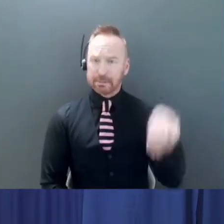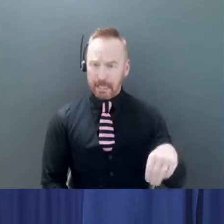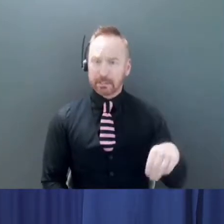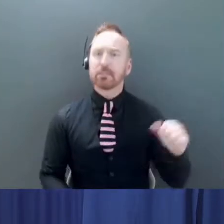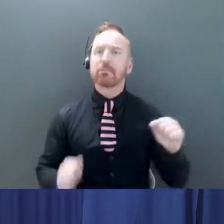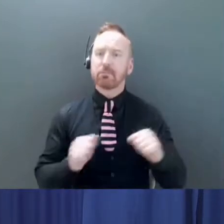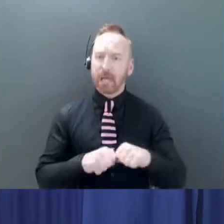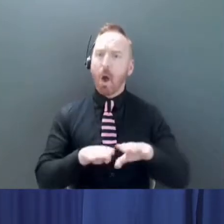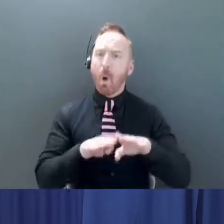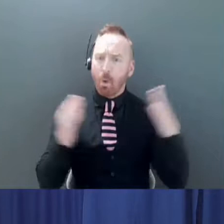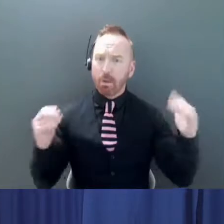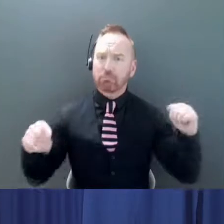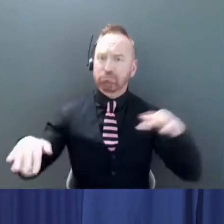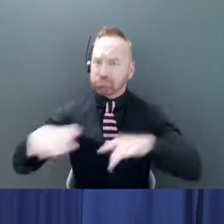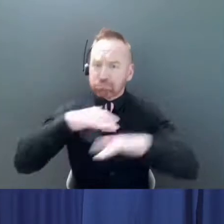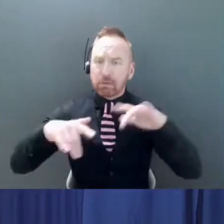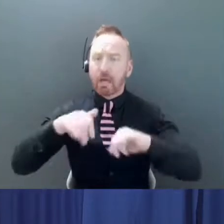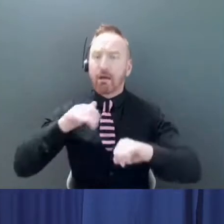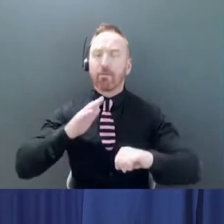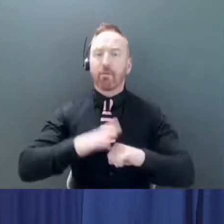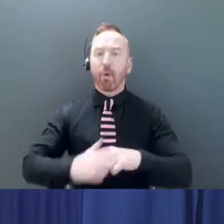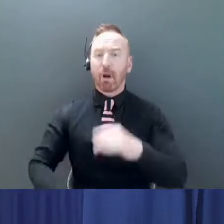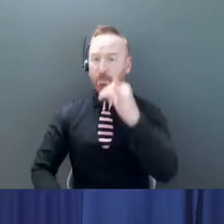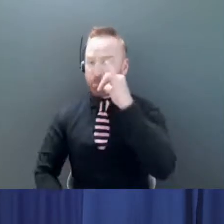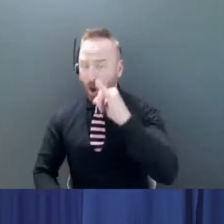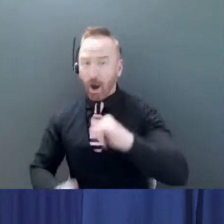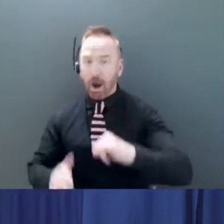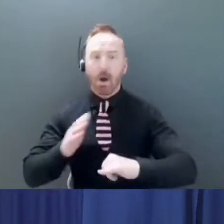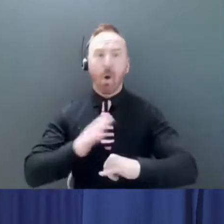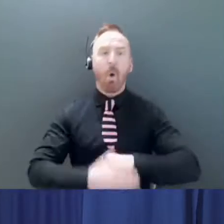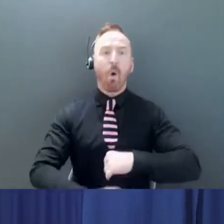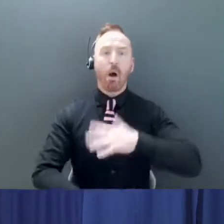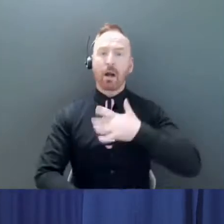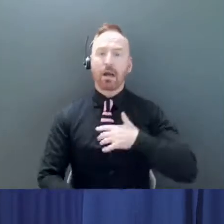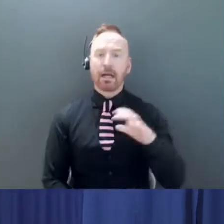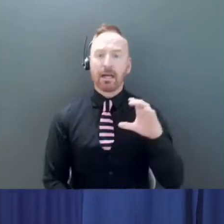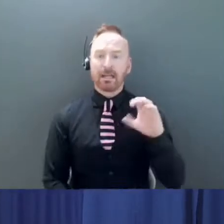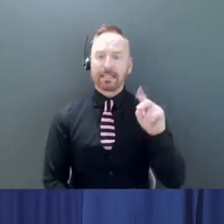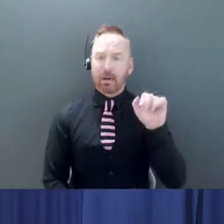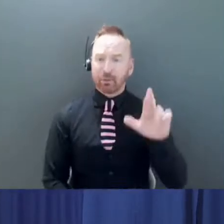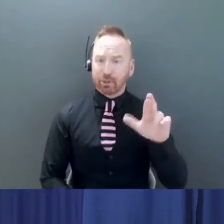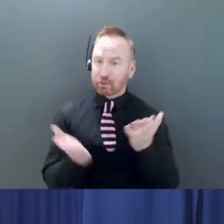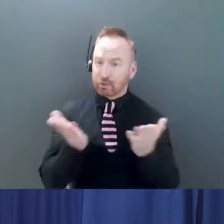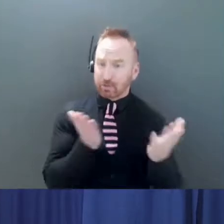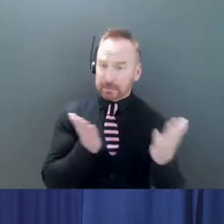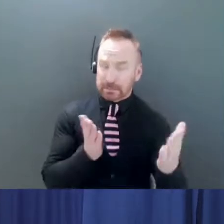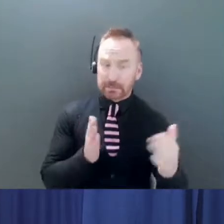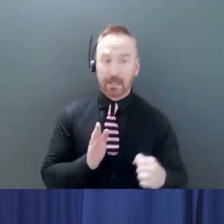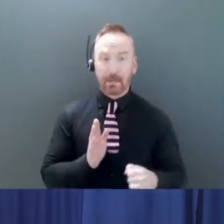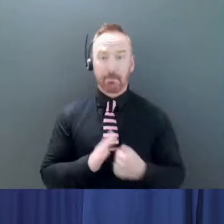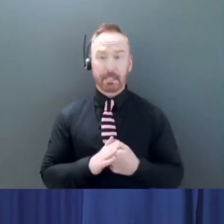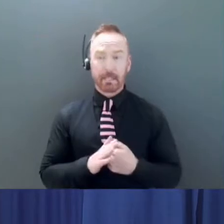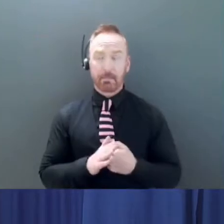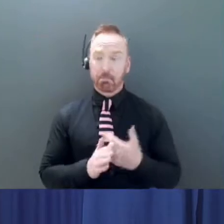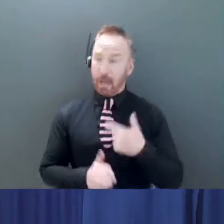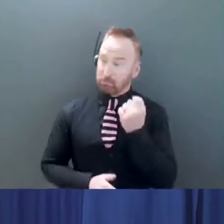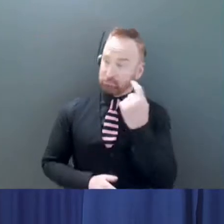and counter top service. I understand Dr. Hanley will have more to say in a moment about group sizes at bars and